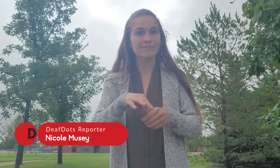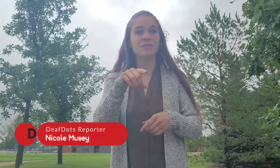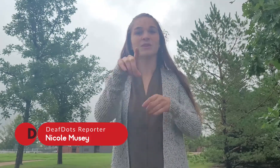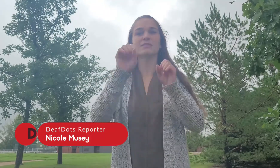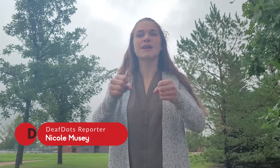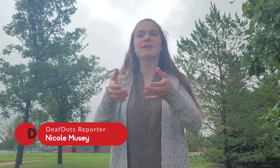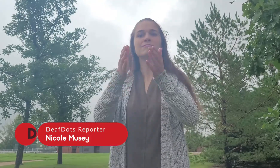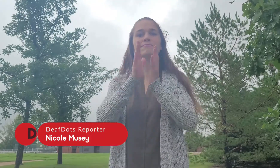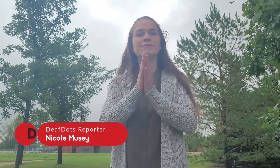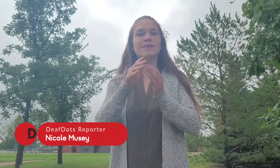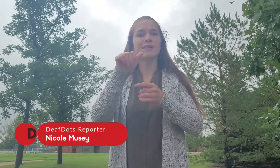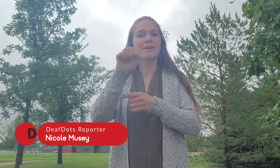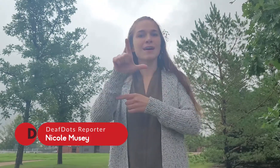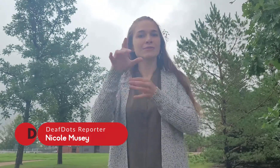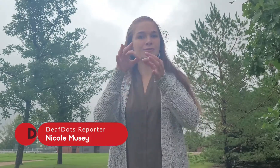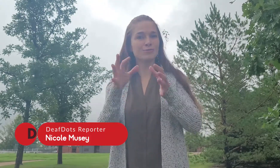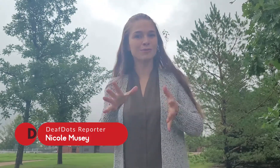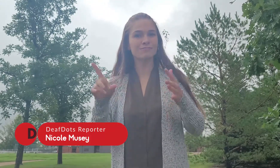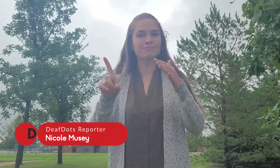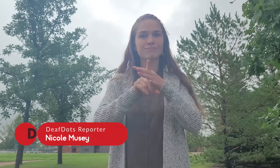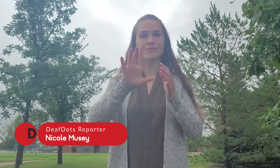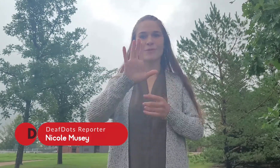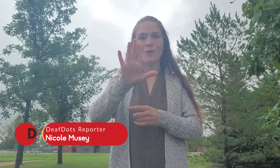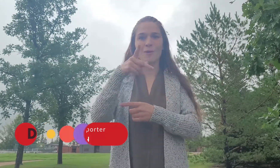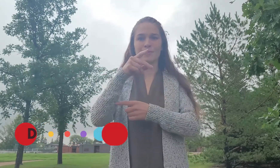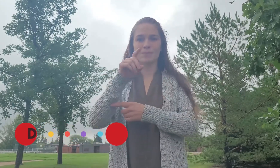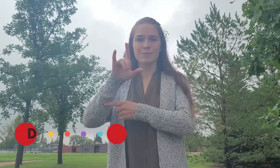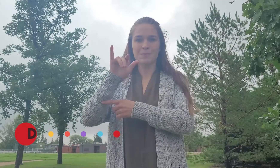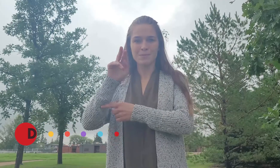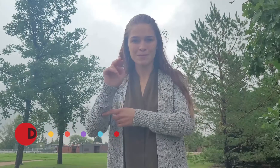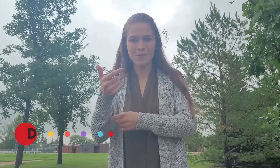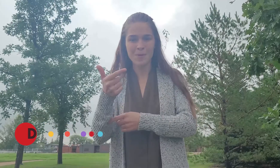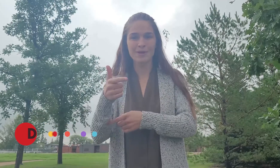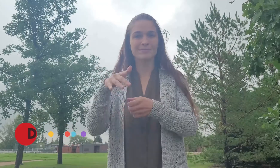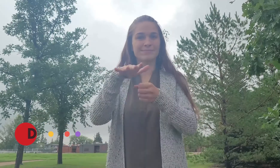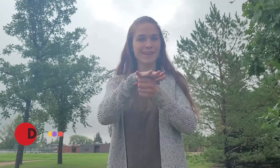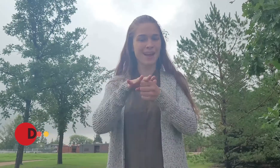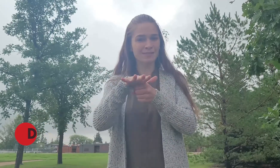You can request an ASL interpreter to show up at your polling place